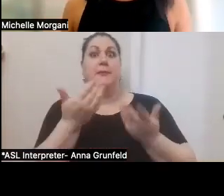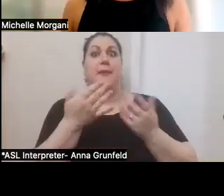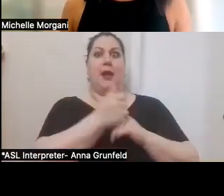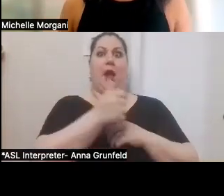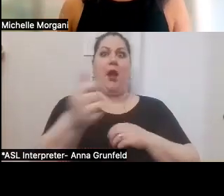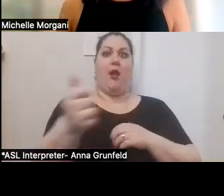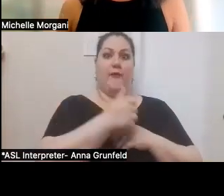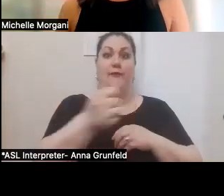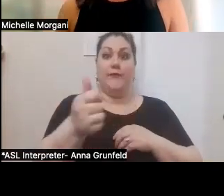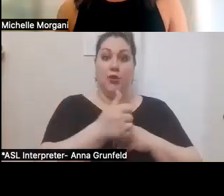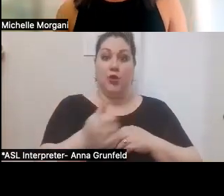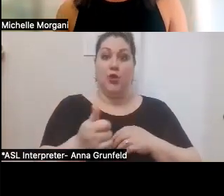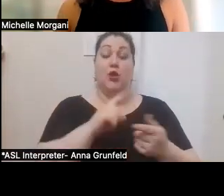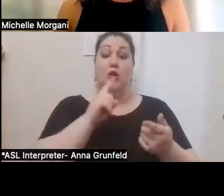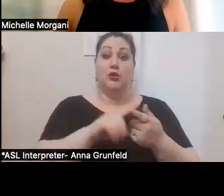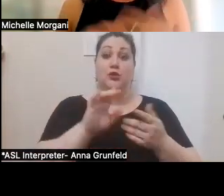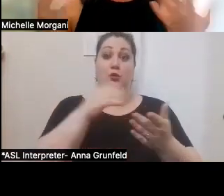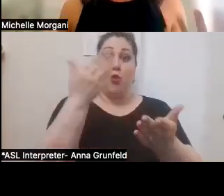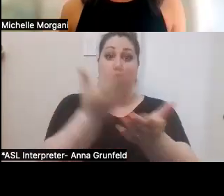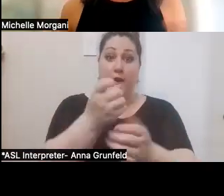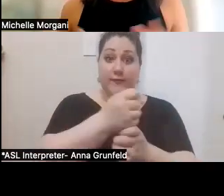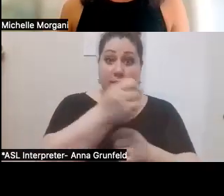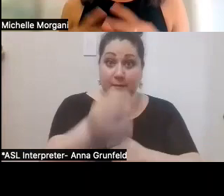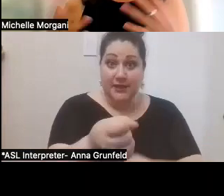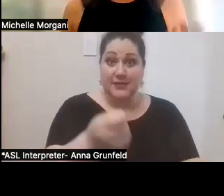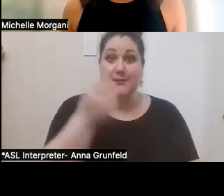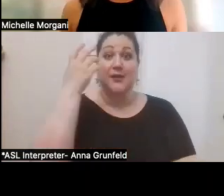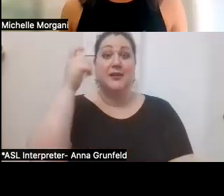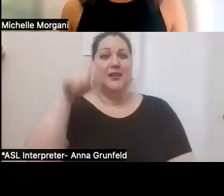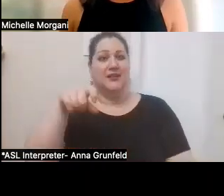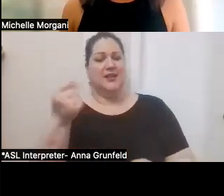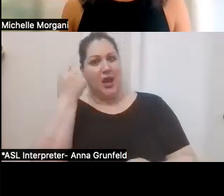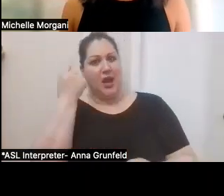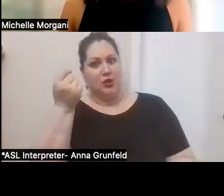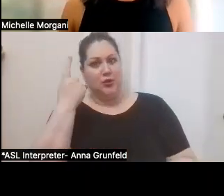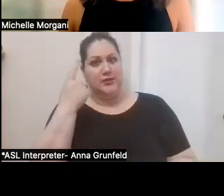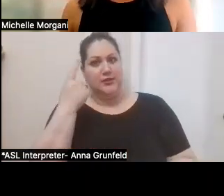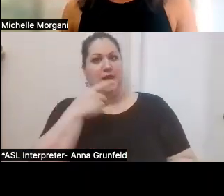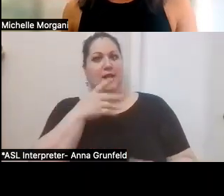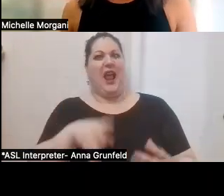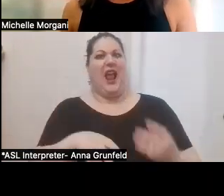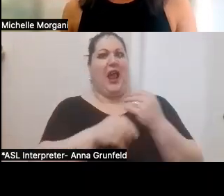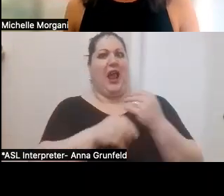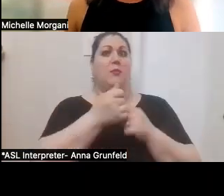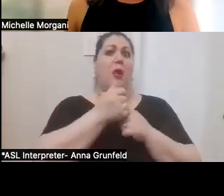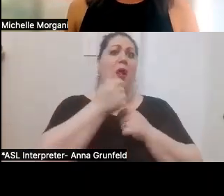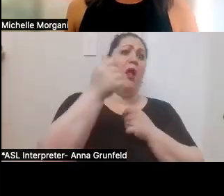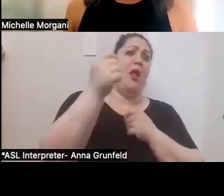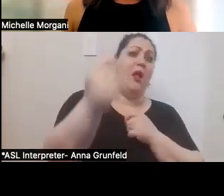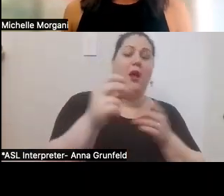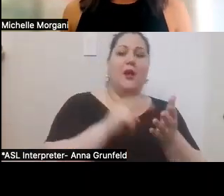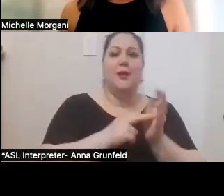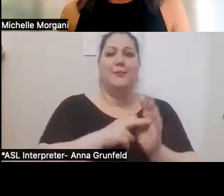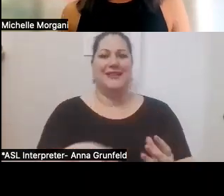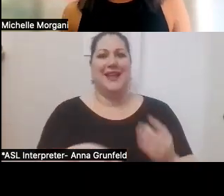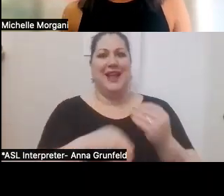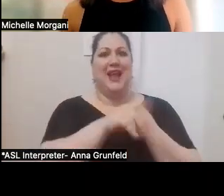can be just as tiring and add to the fatigue and add to a student’s day. So, we are cognisant in the students because of the mobility issues,